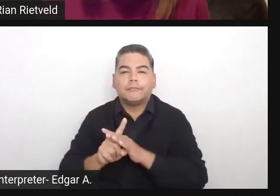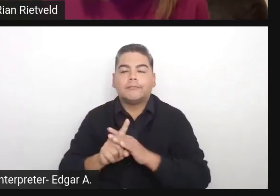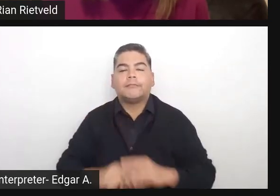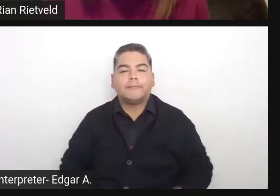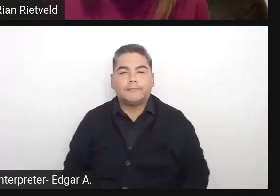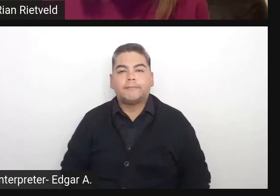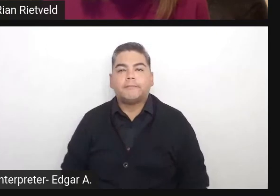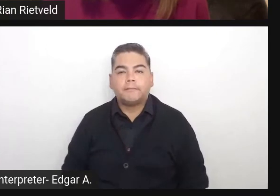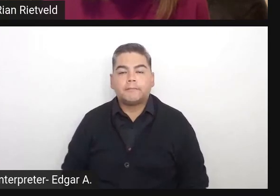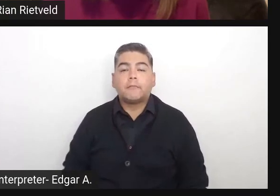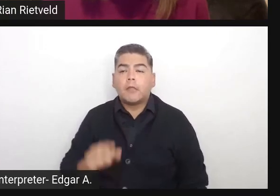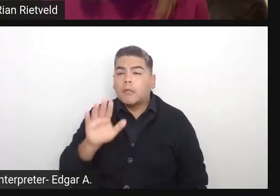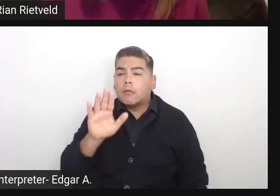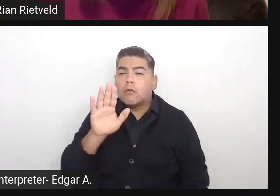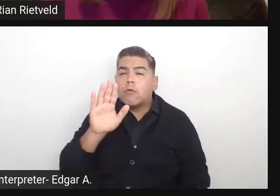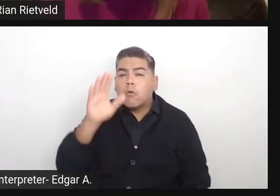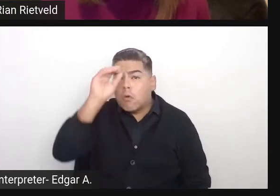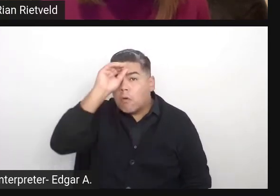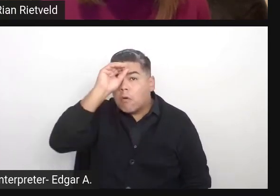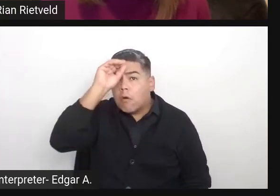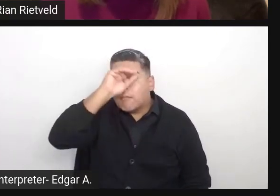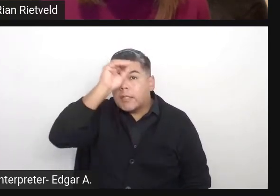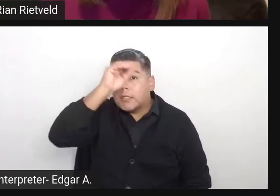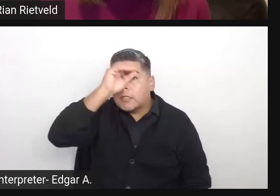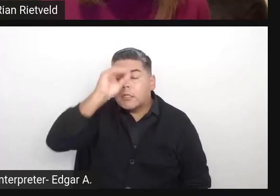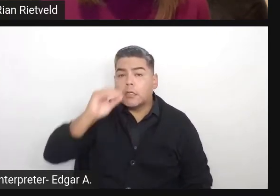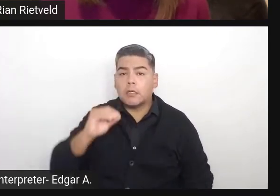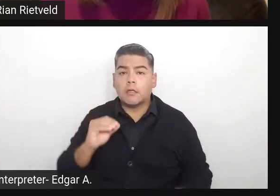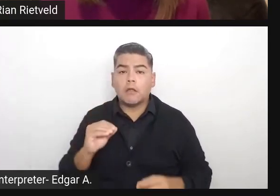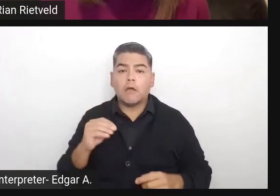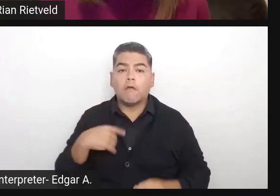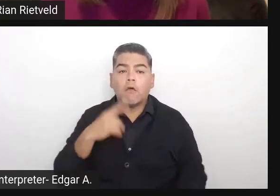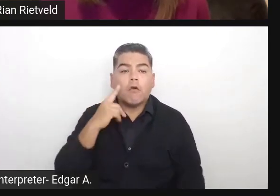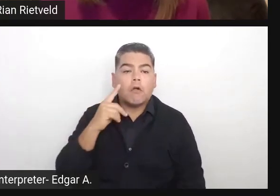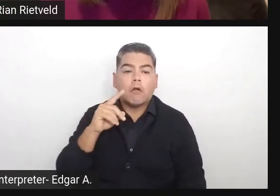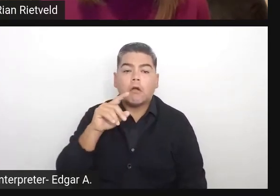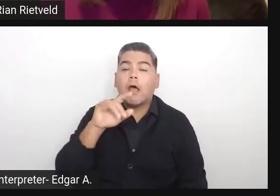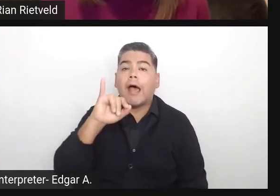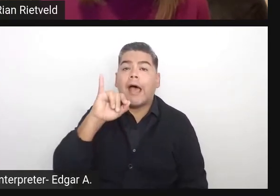Your opinion on IFrame forms from Hotspot and Pardot and et cetera?